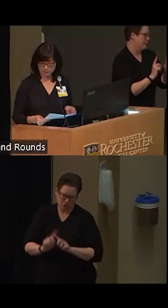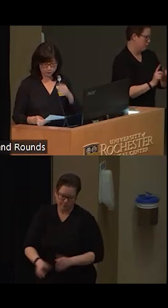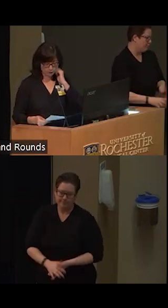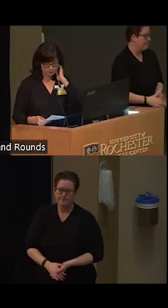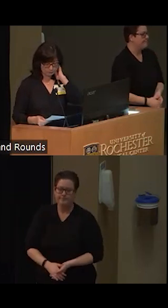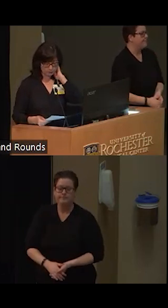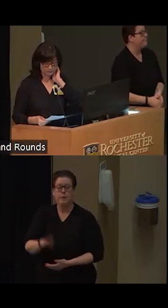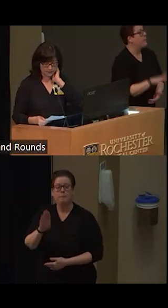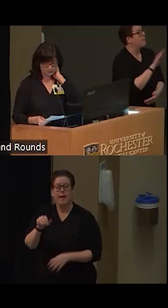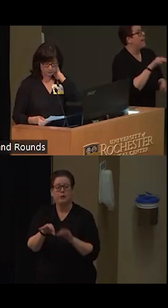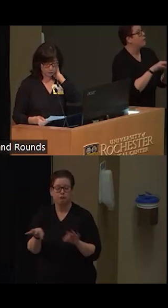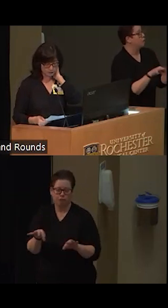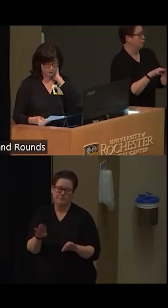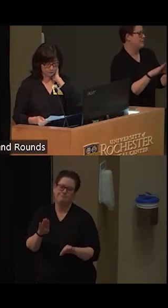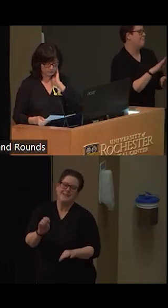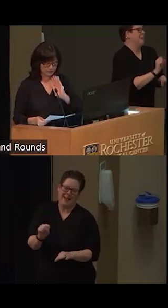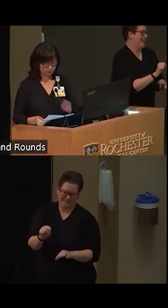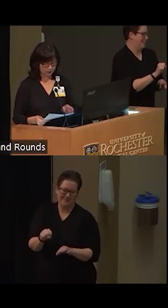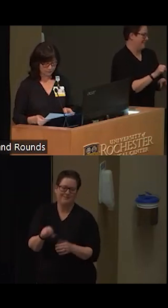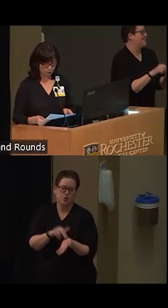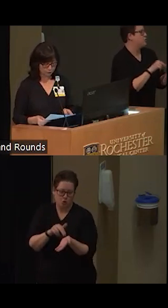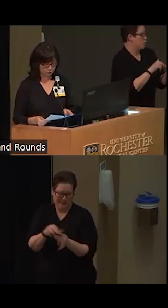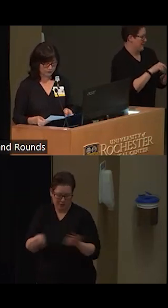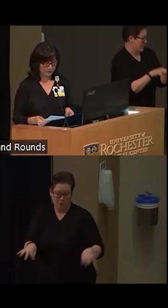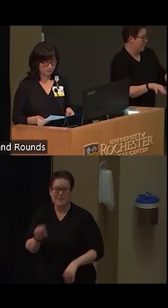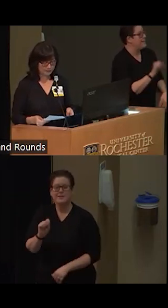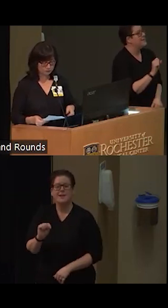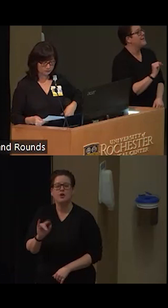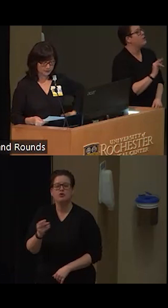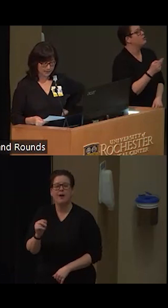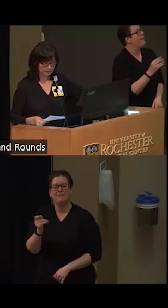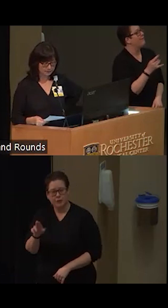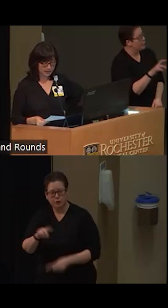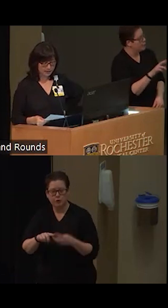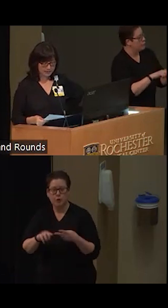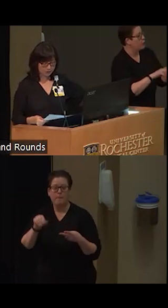received her Bachelor of Science in nursing from St John Fisher and then her master of science in